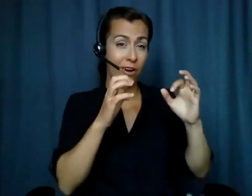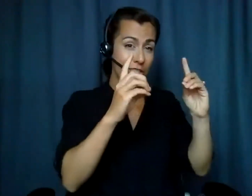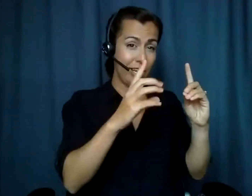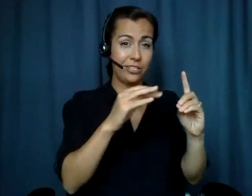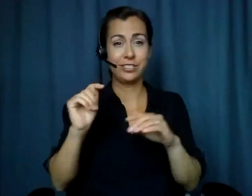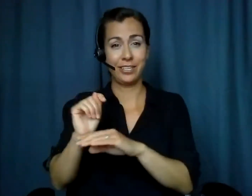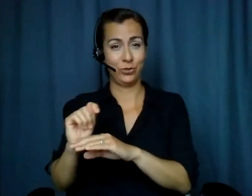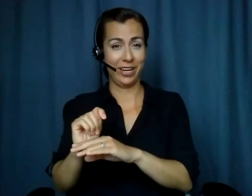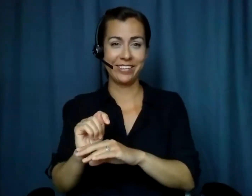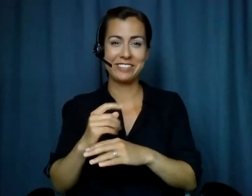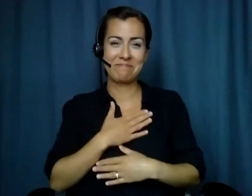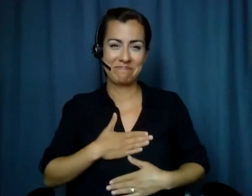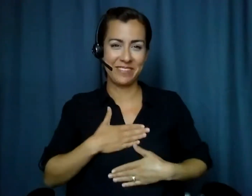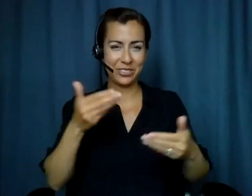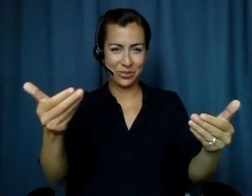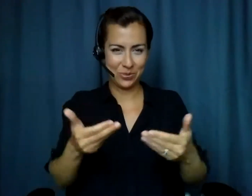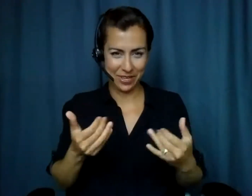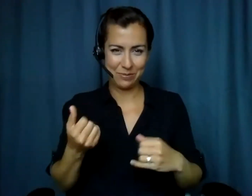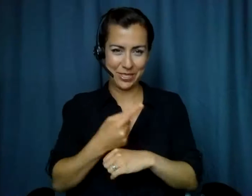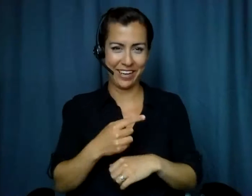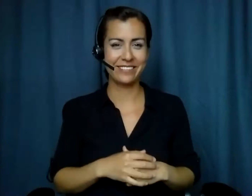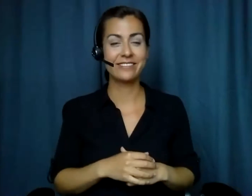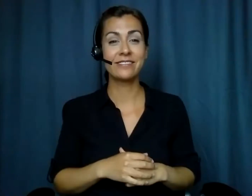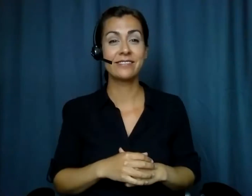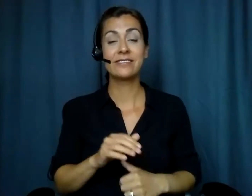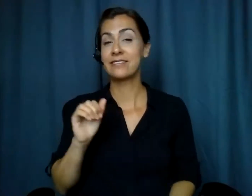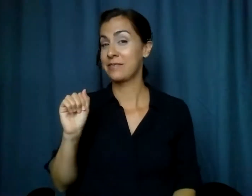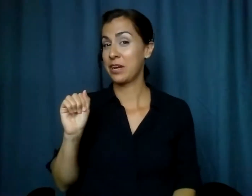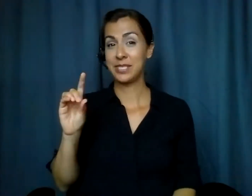and University Centers for Excellence in Developmental Disabilities.